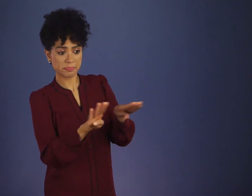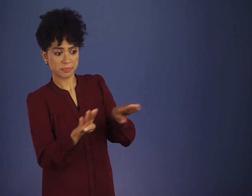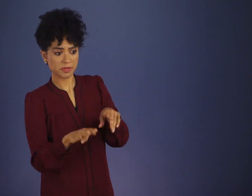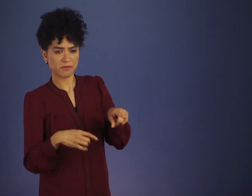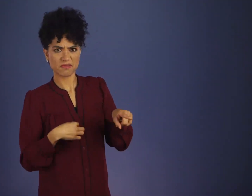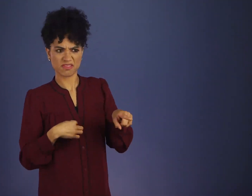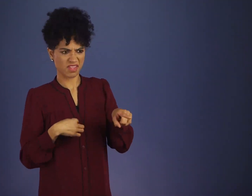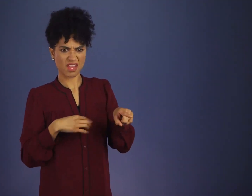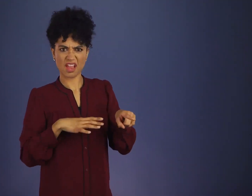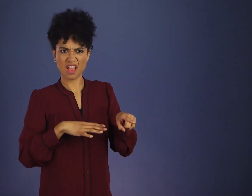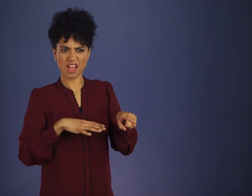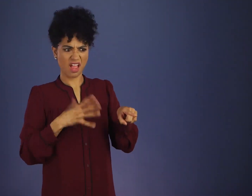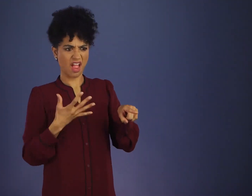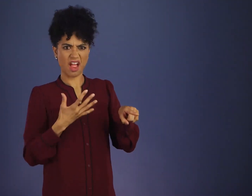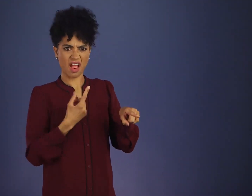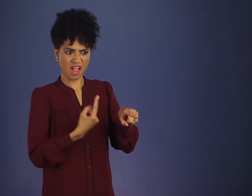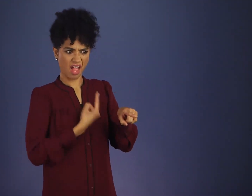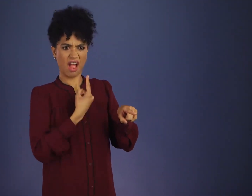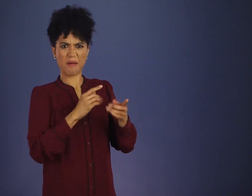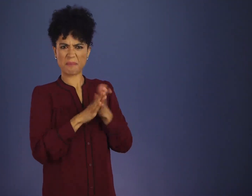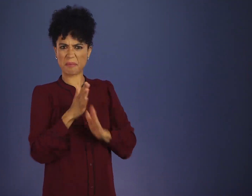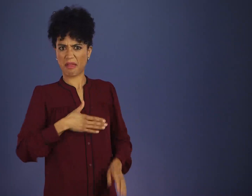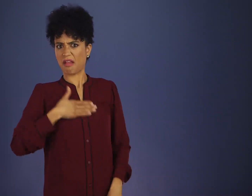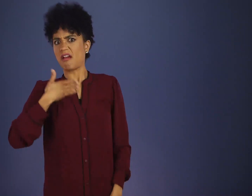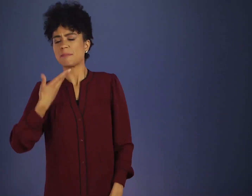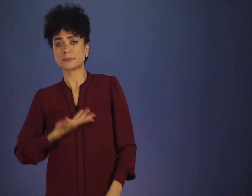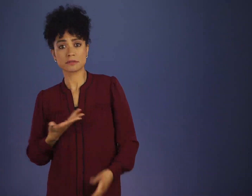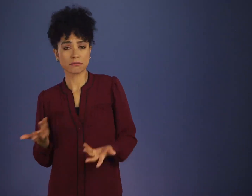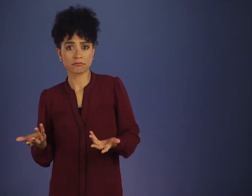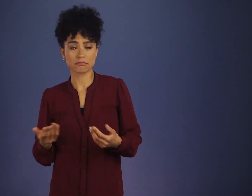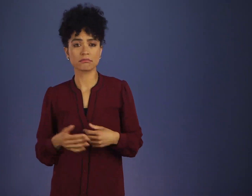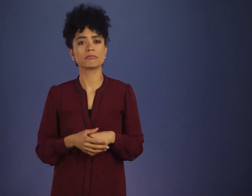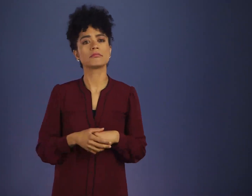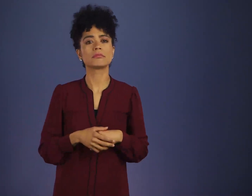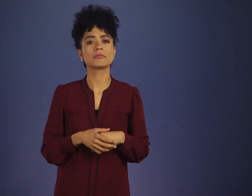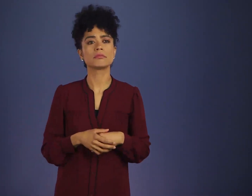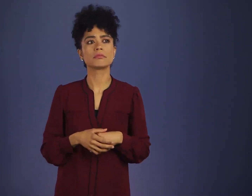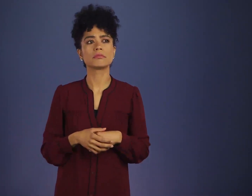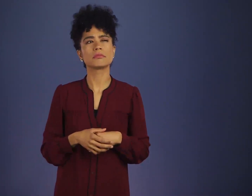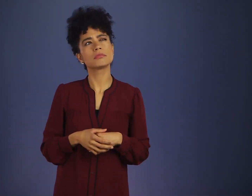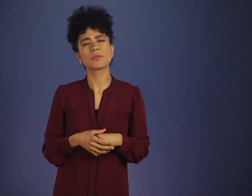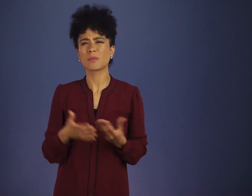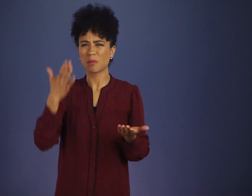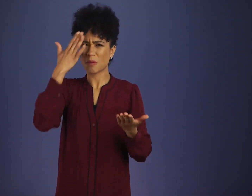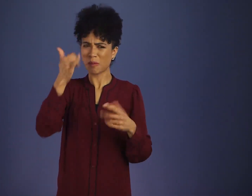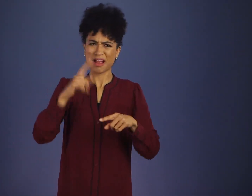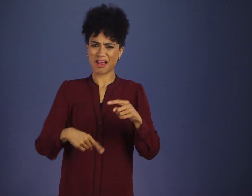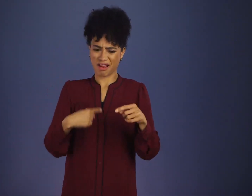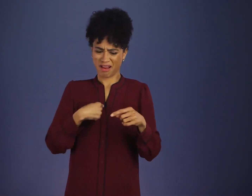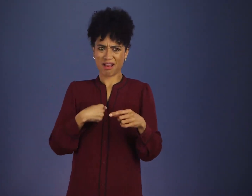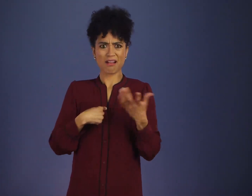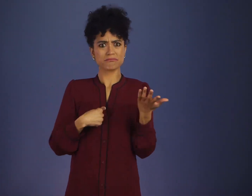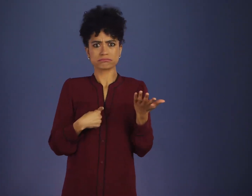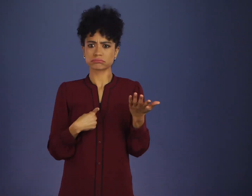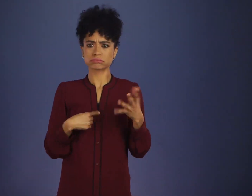Or, if my disturbance was seemingly caused by the behavior of others, why do I lack the ability